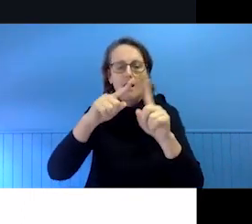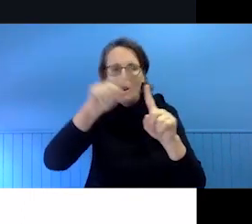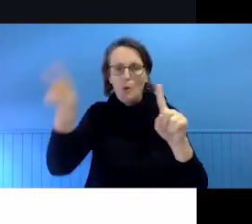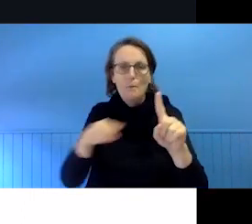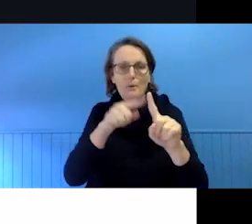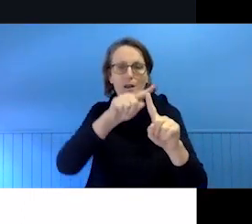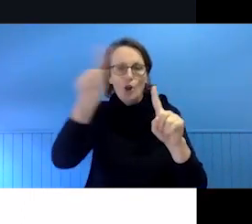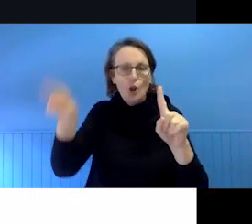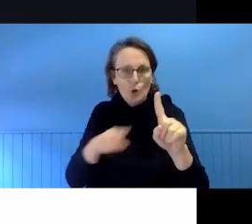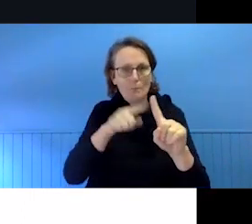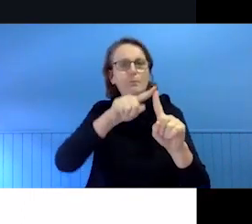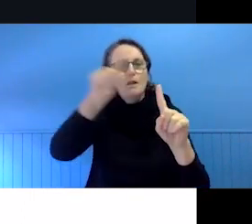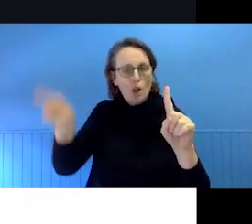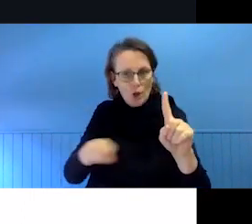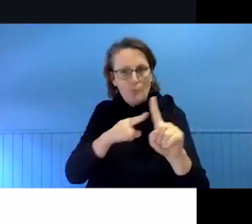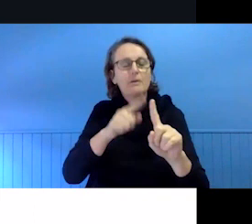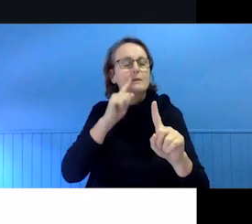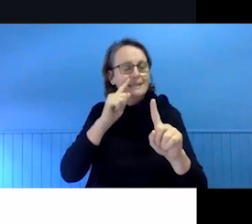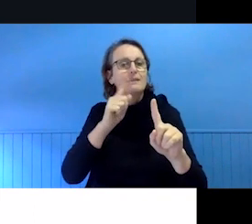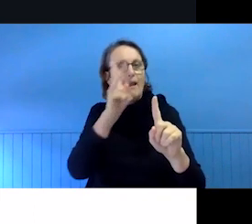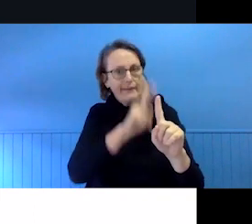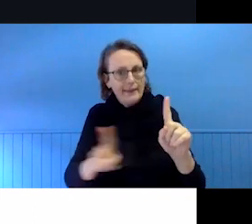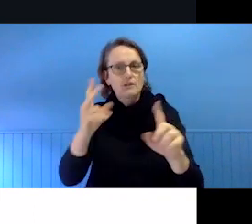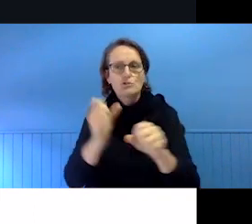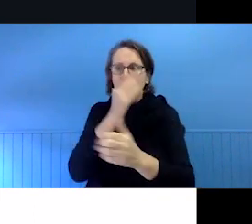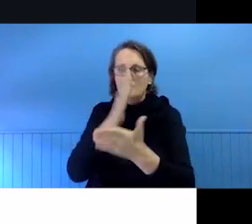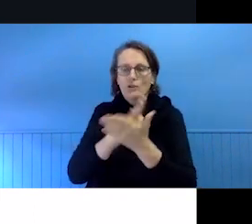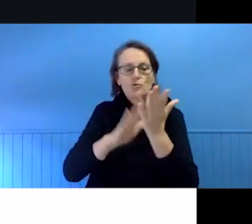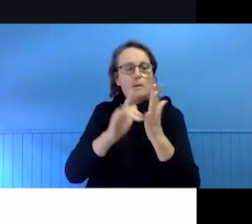back ramped, -- around, making sure our messaging is staying current.